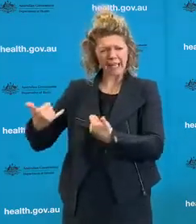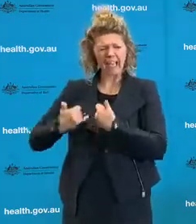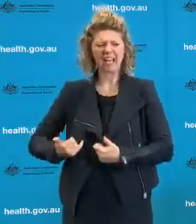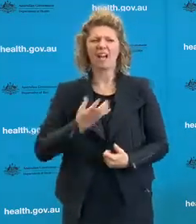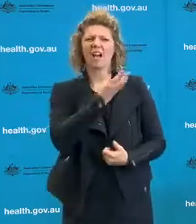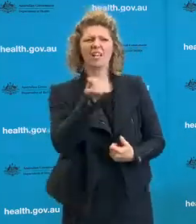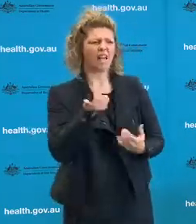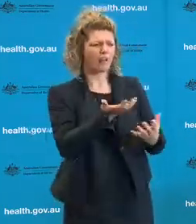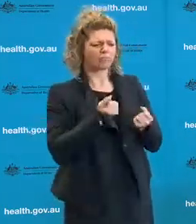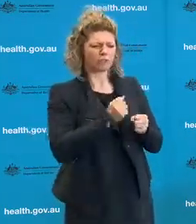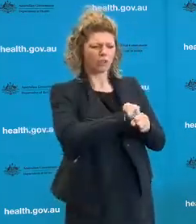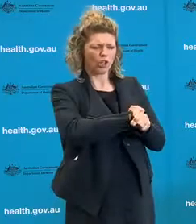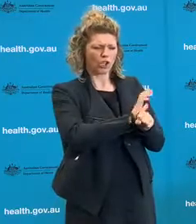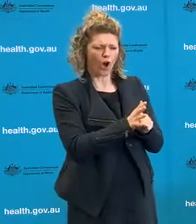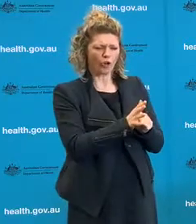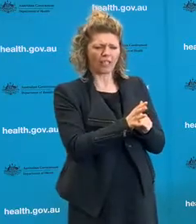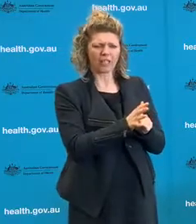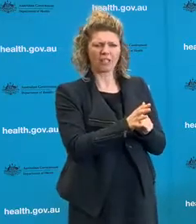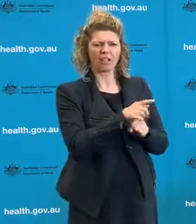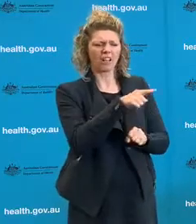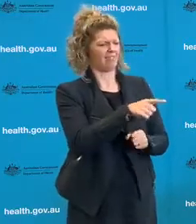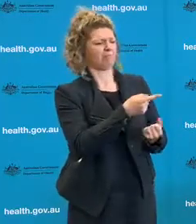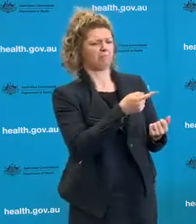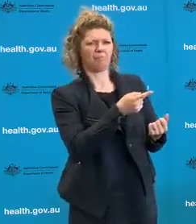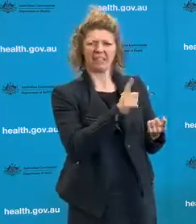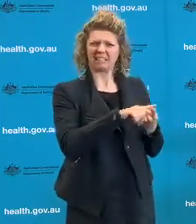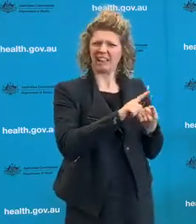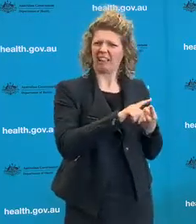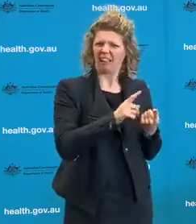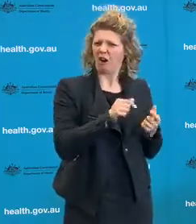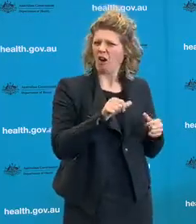is there any research into ... So that that would be case control studies where you